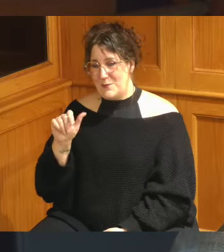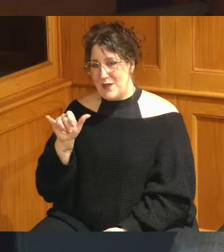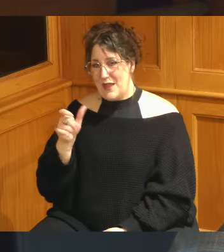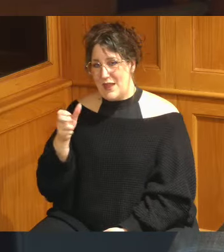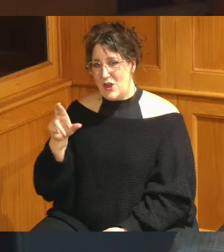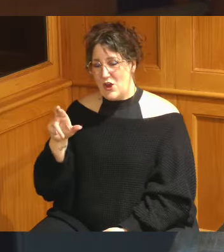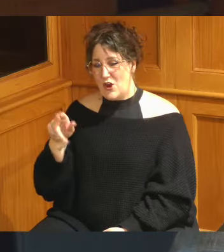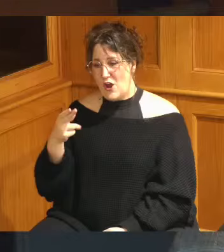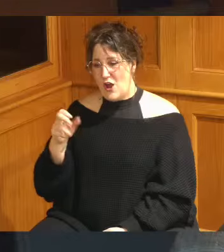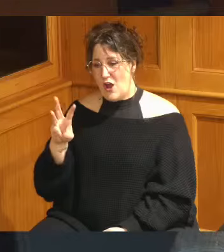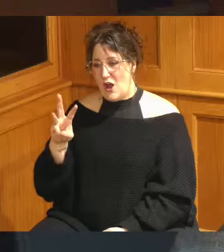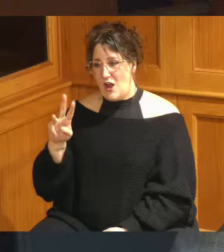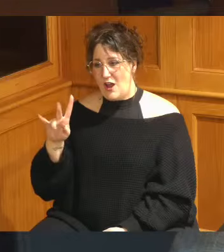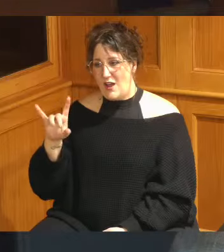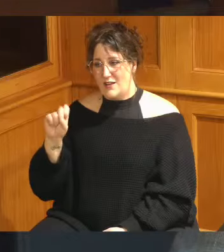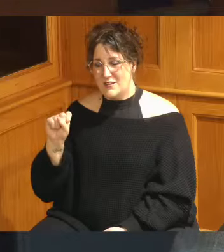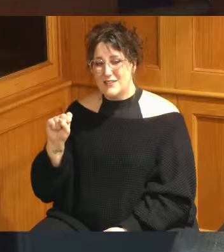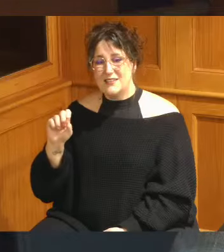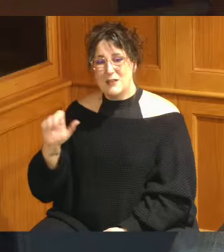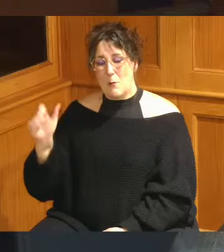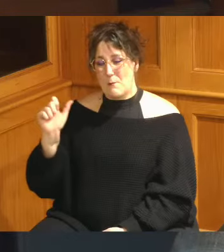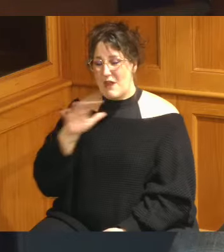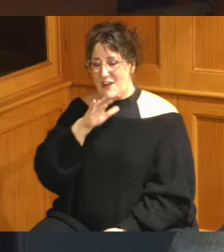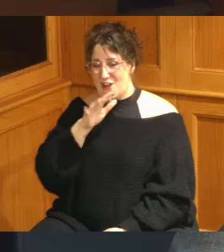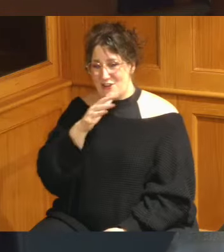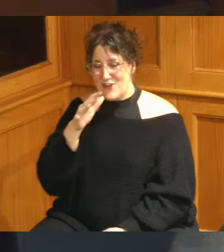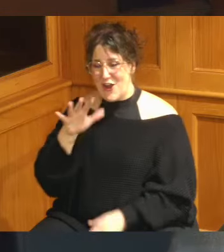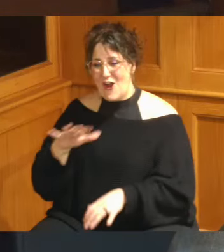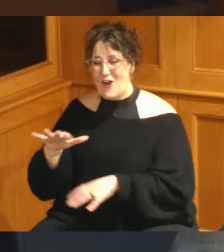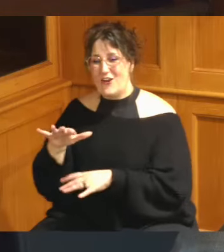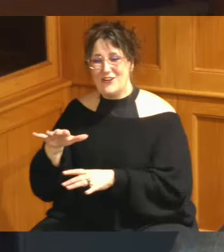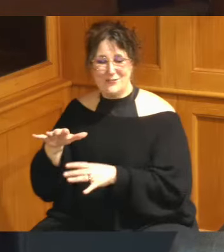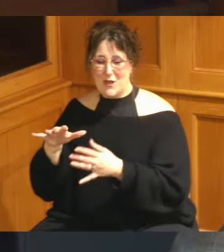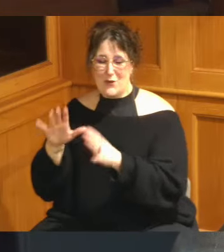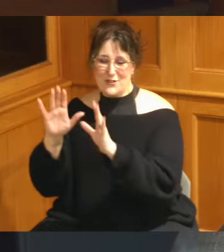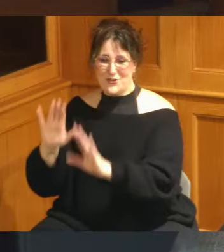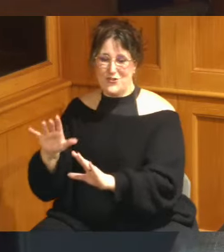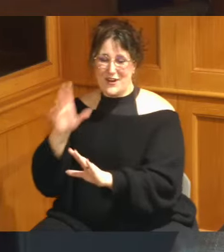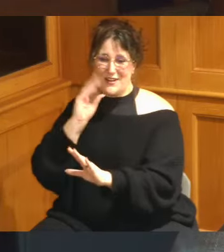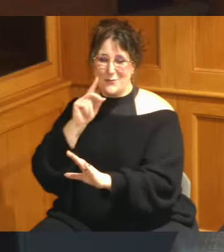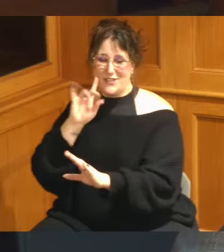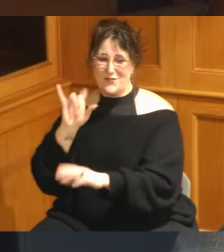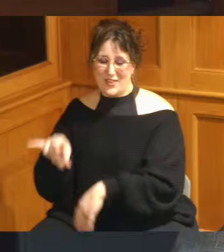other things that's available. but it was just great to to do that and be out there. the other